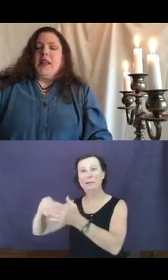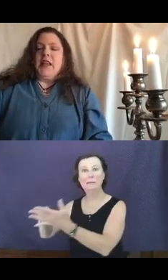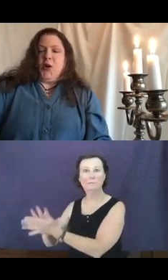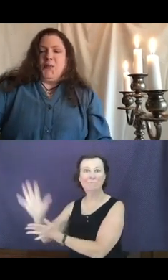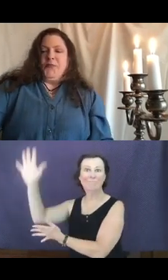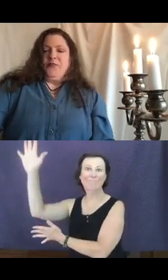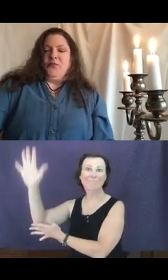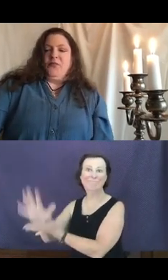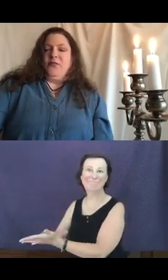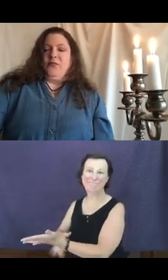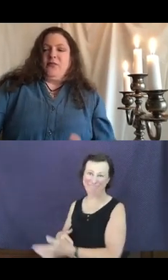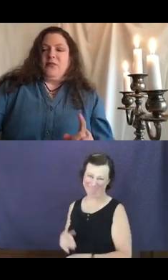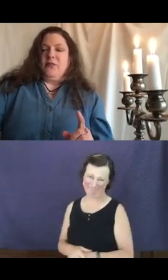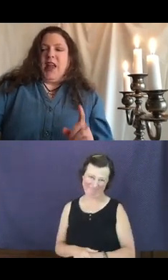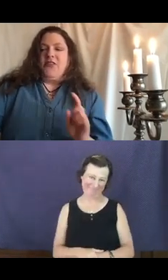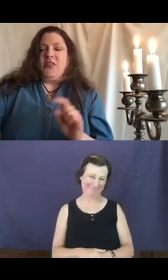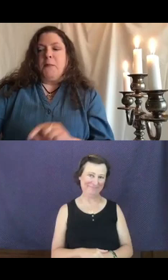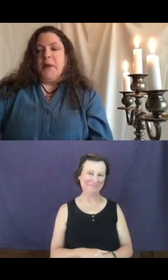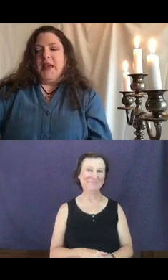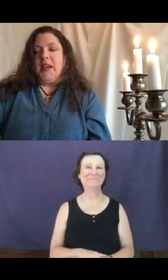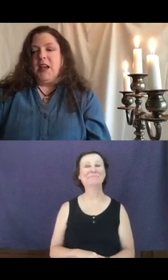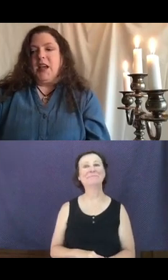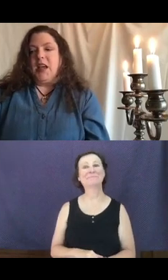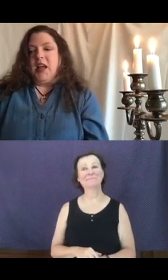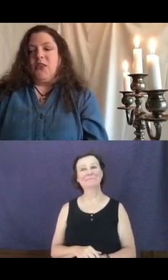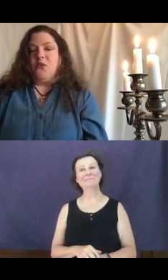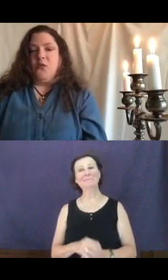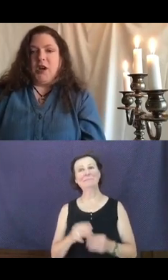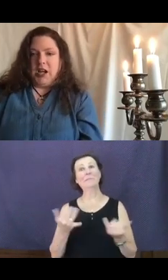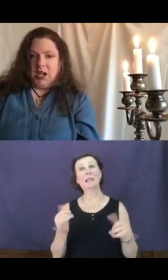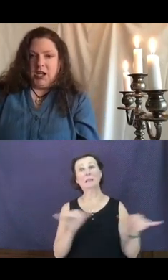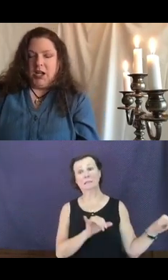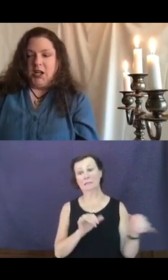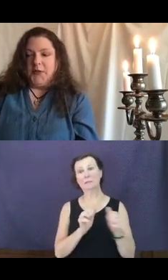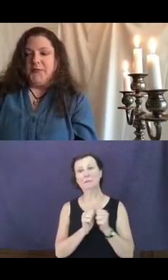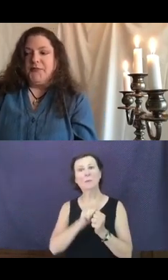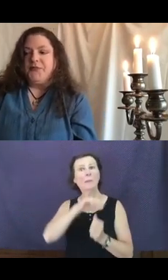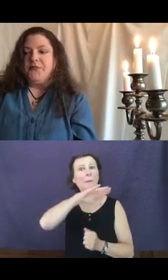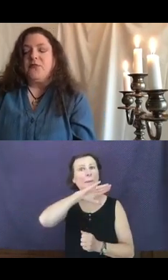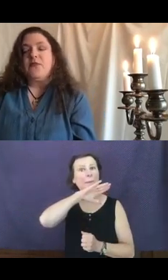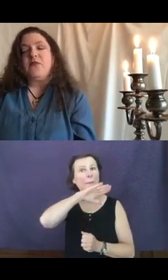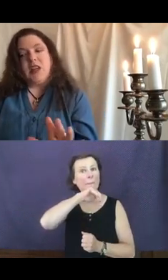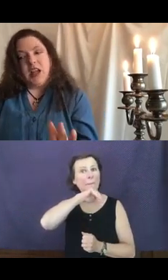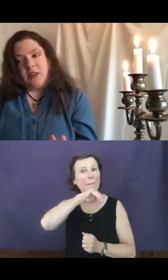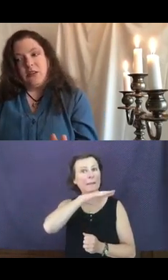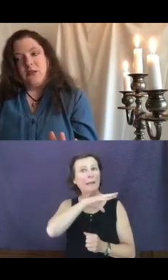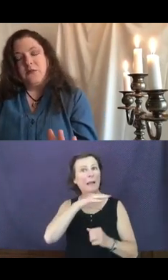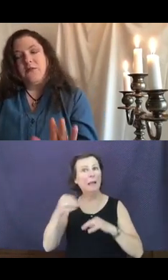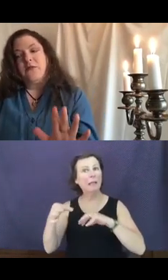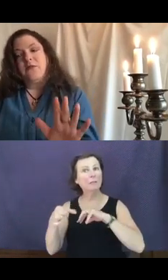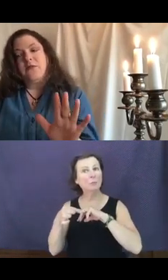Now as to the pig and the ring. Yes,